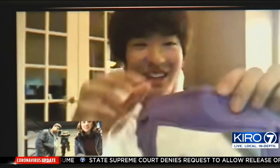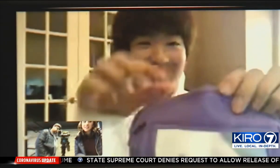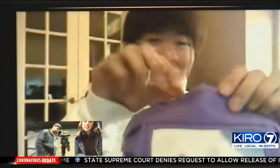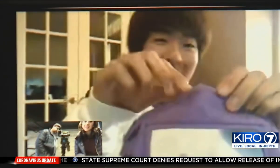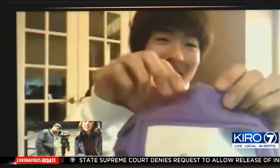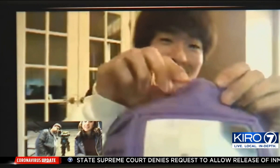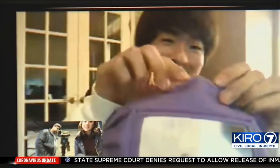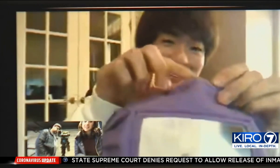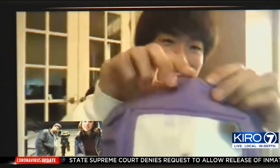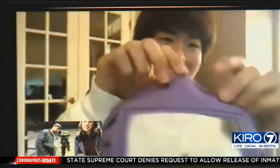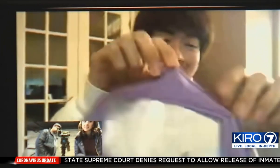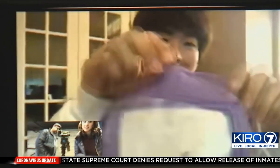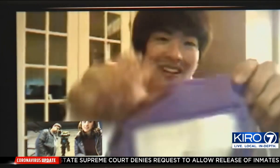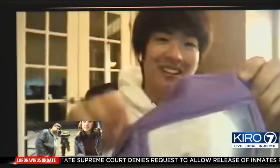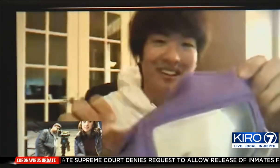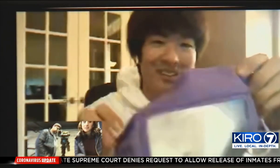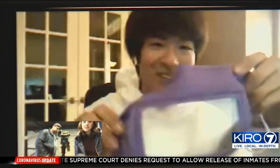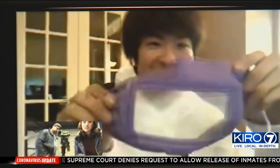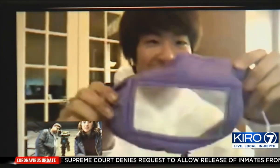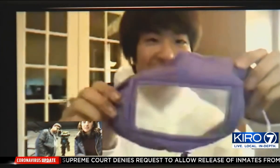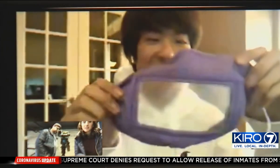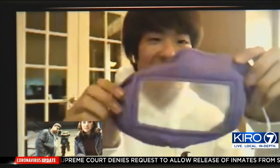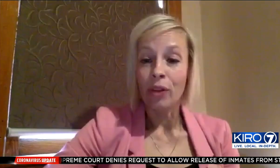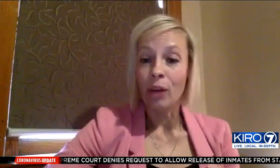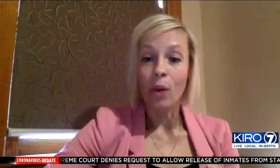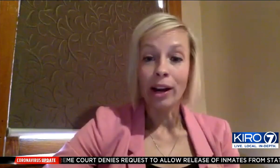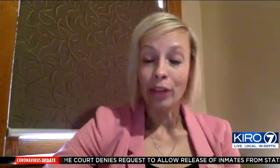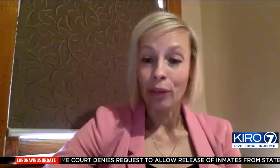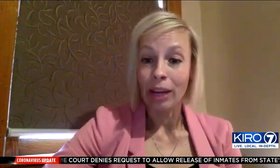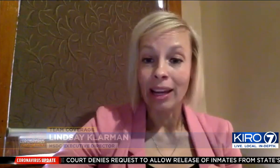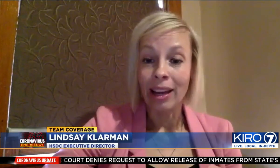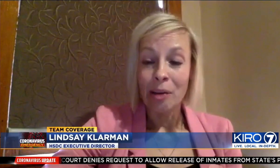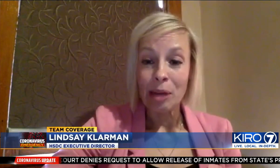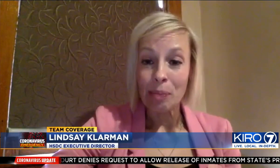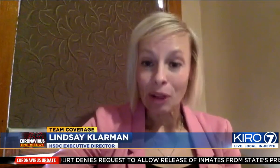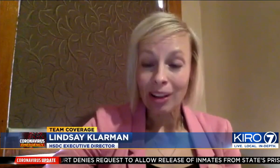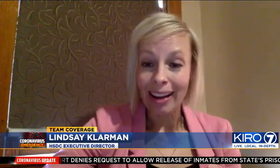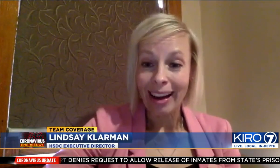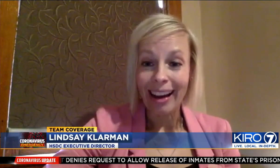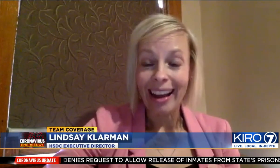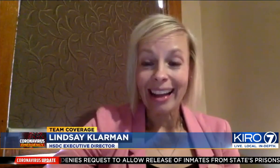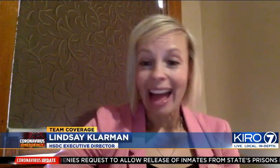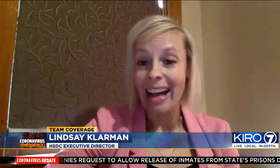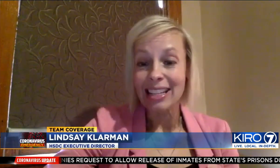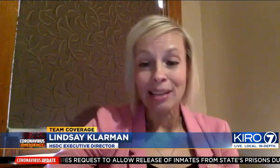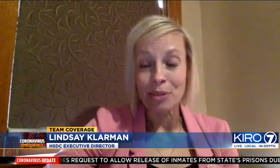Reporter: HOWEVER, CLEAR MASKS ARE NOT EASY TO FIND. THEY'RE HOPING PEOPLE CAN DONATE THEIR TIME AND RESOURCES